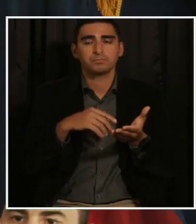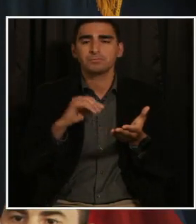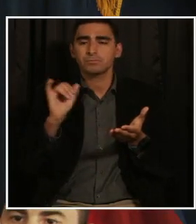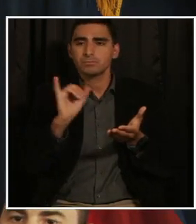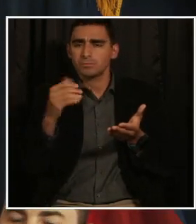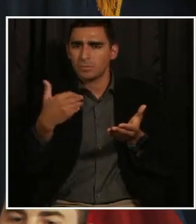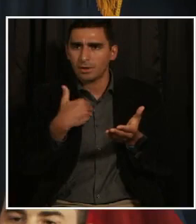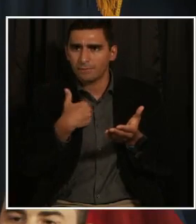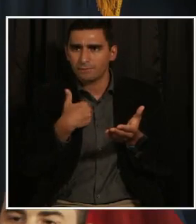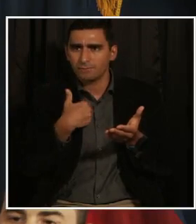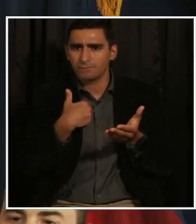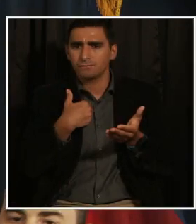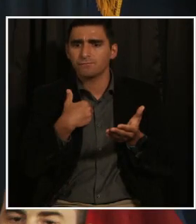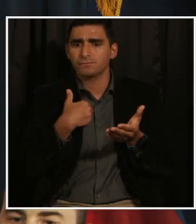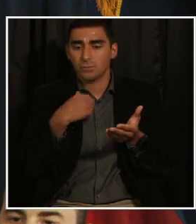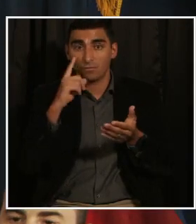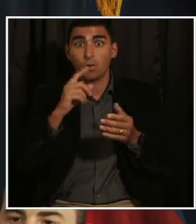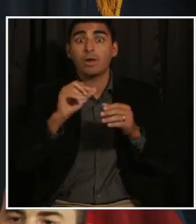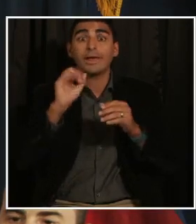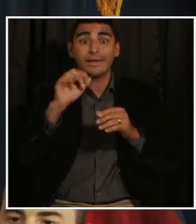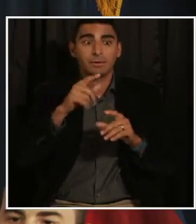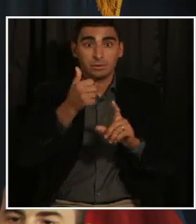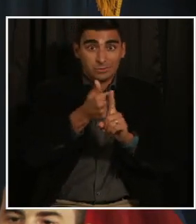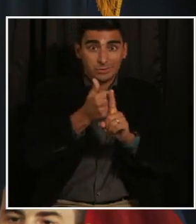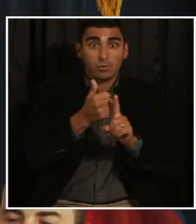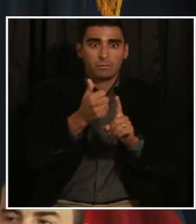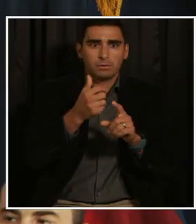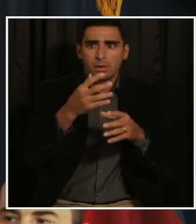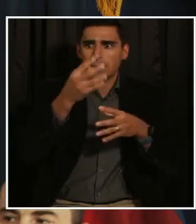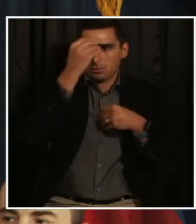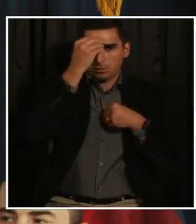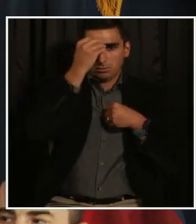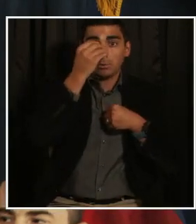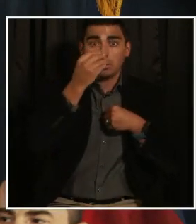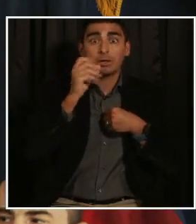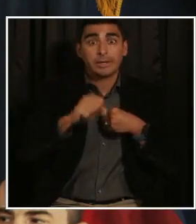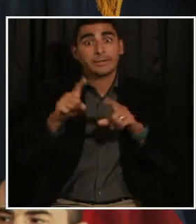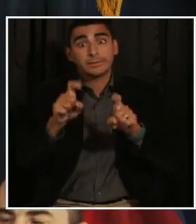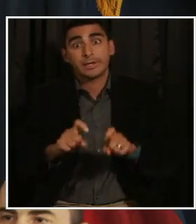those who might have been exposed we really find ourselves at a unique point in this pandemic